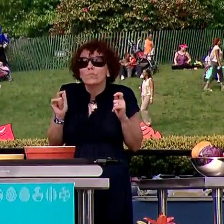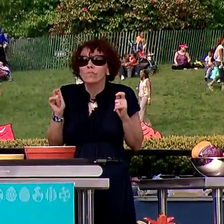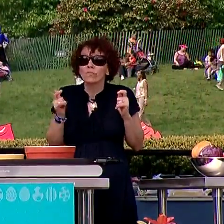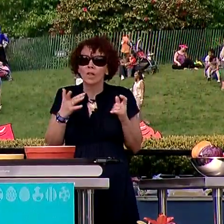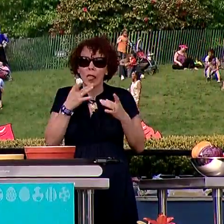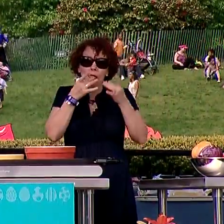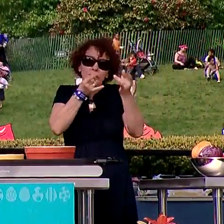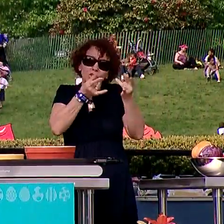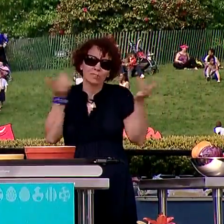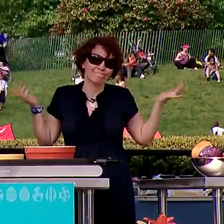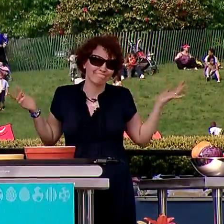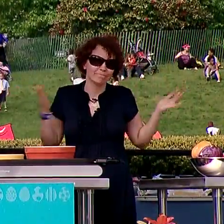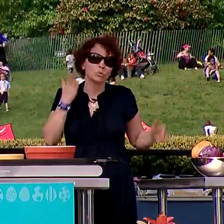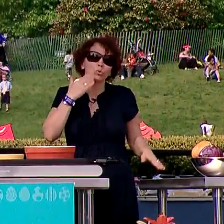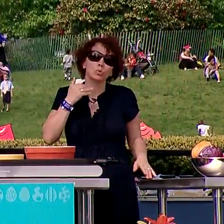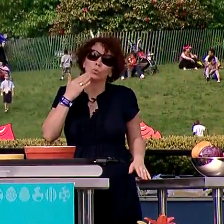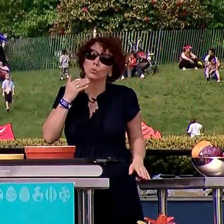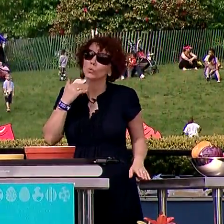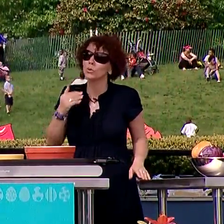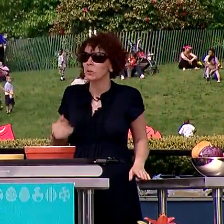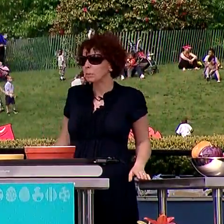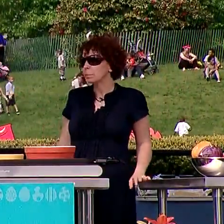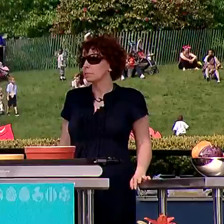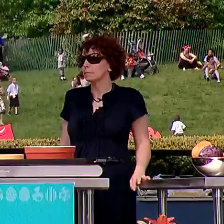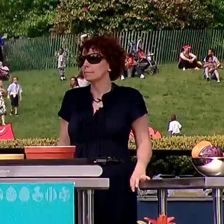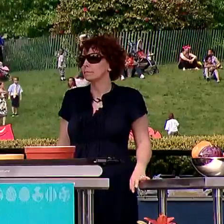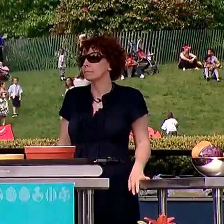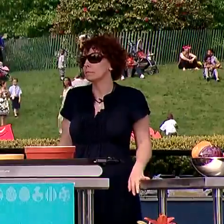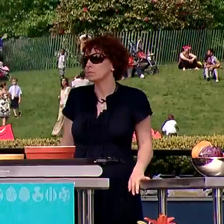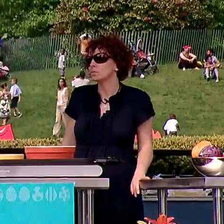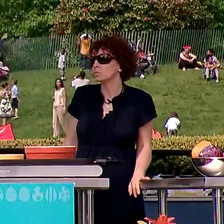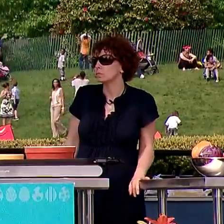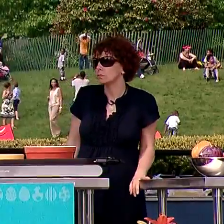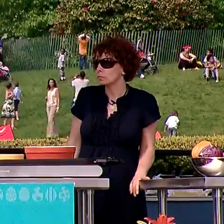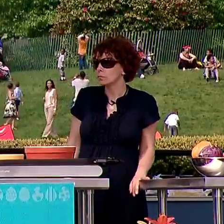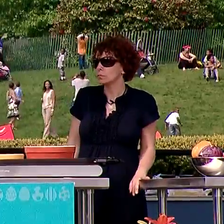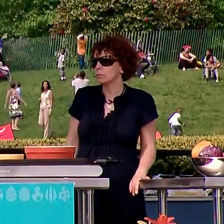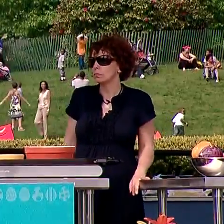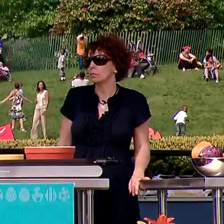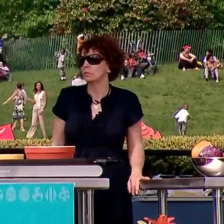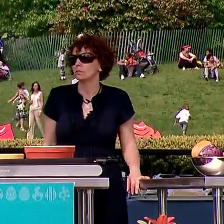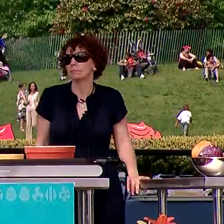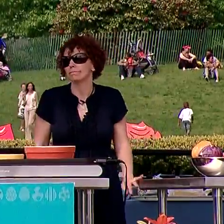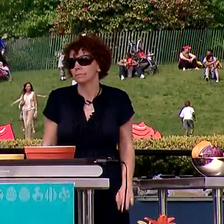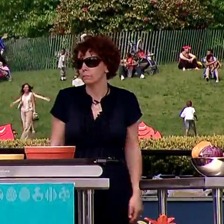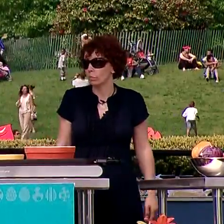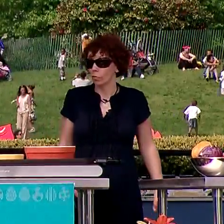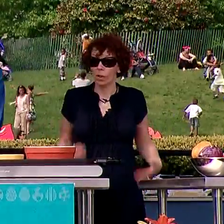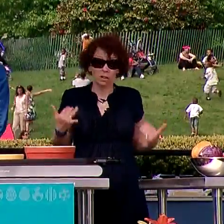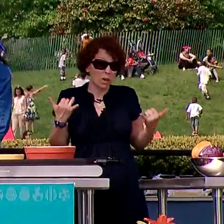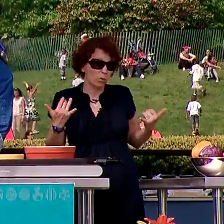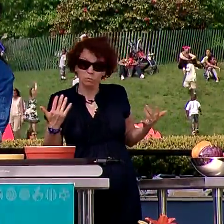Yummy, sweet. Um-hmm. All right.